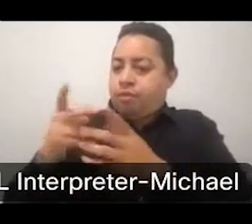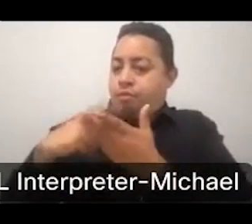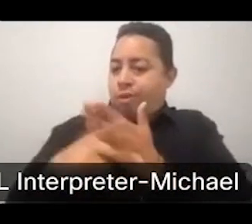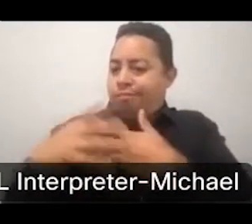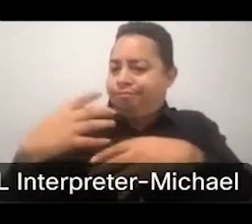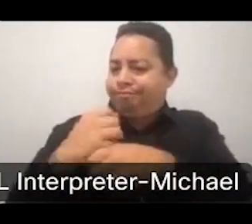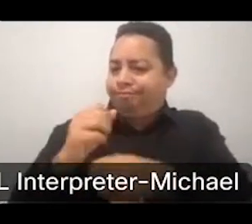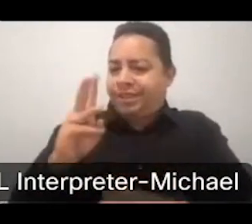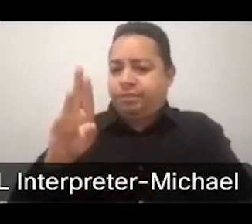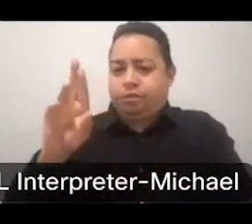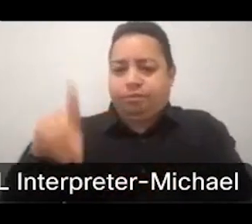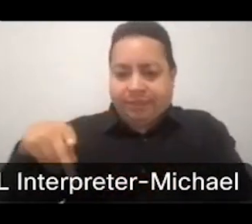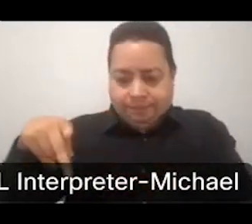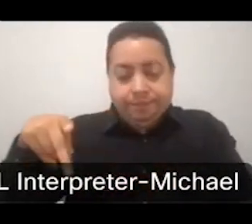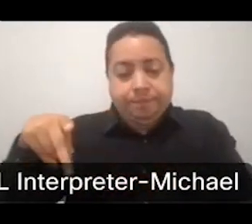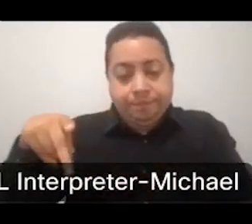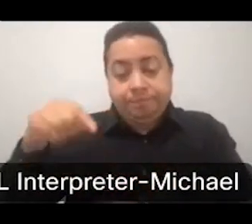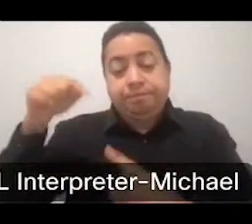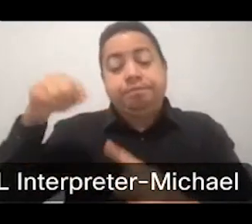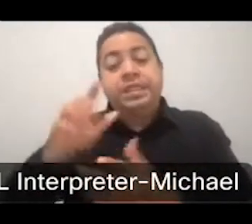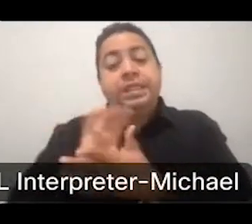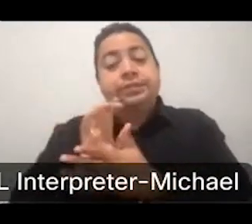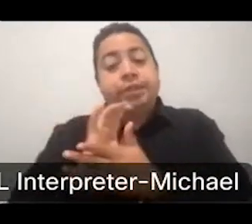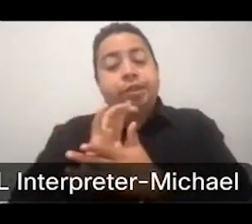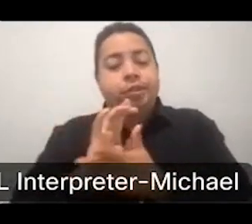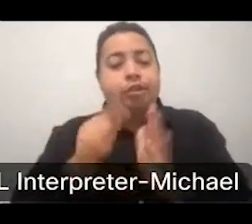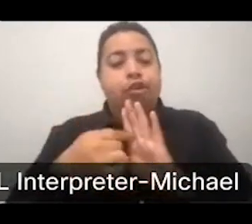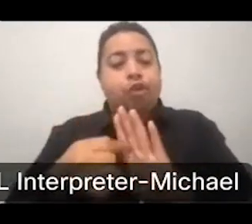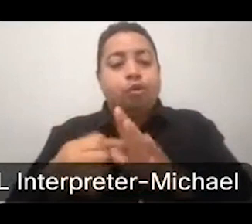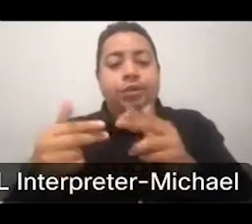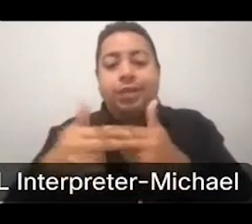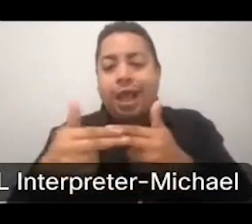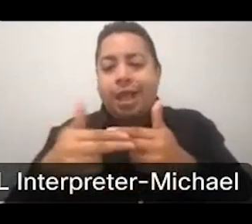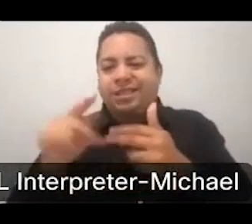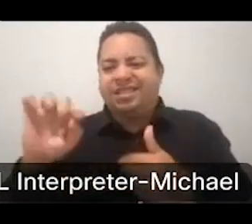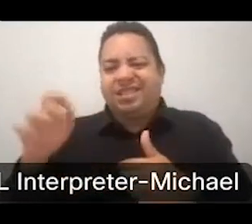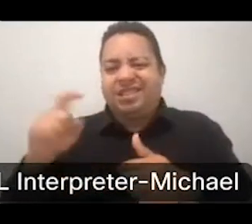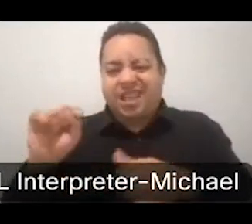This video uses a slide deck that is text-based, with a few decorative images.